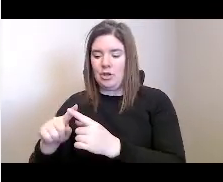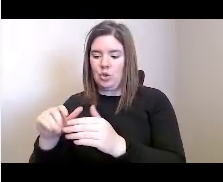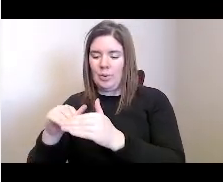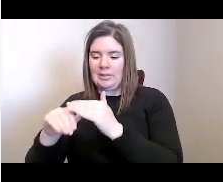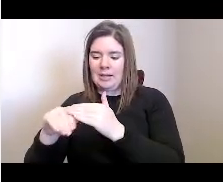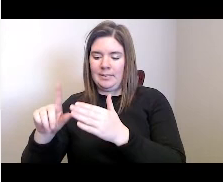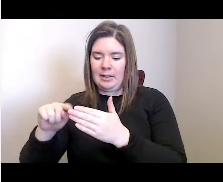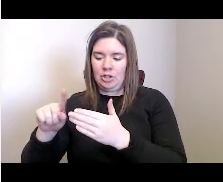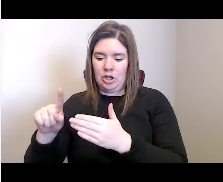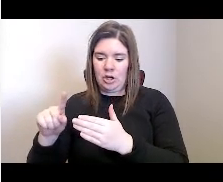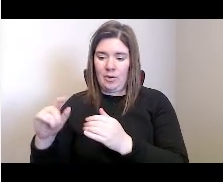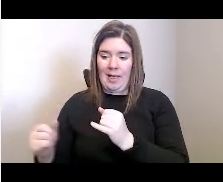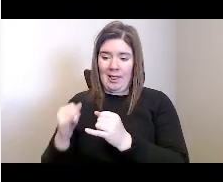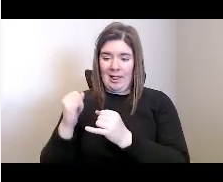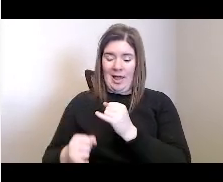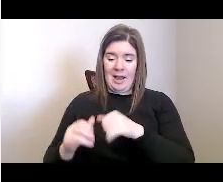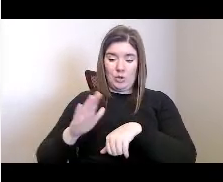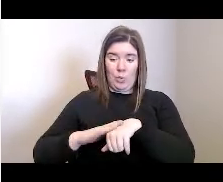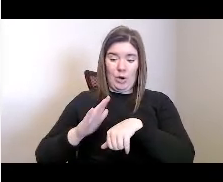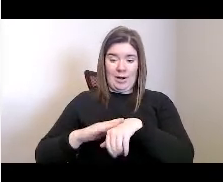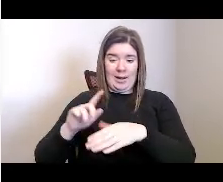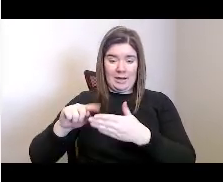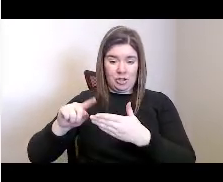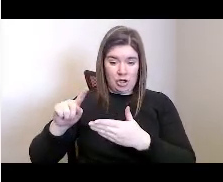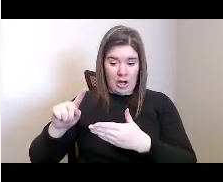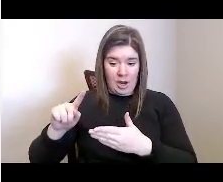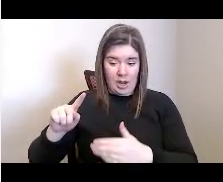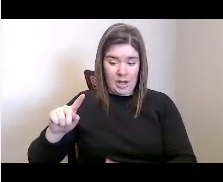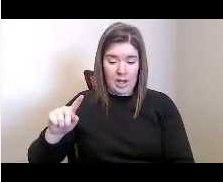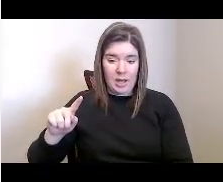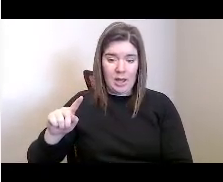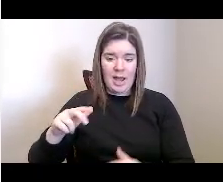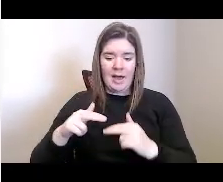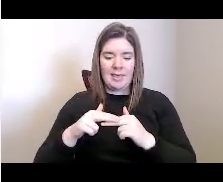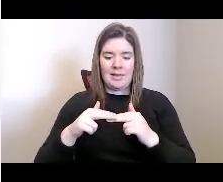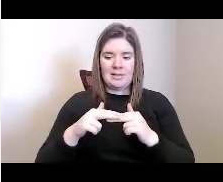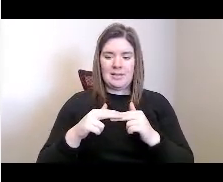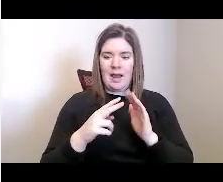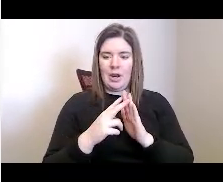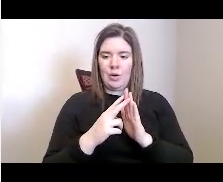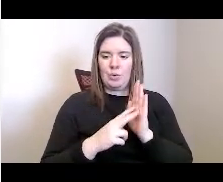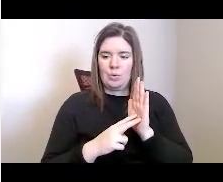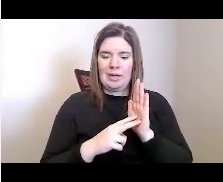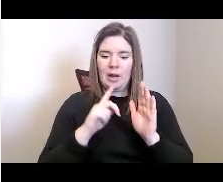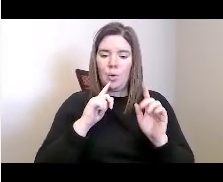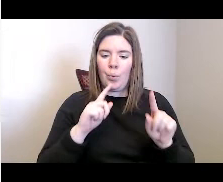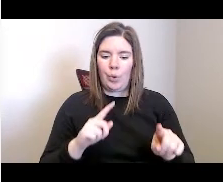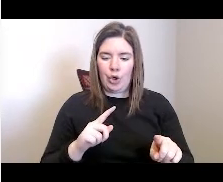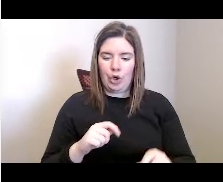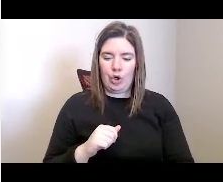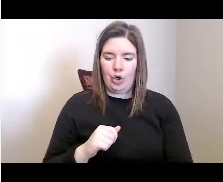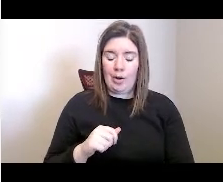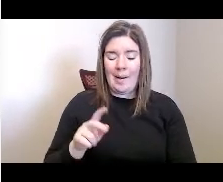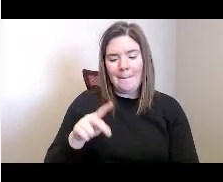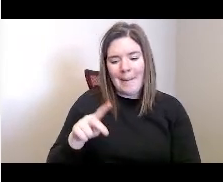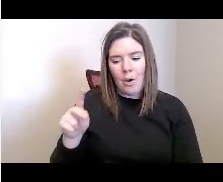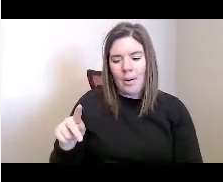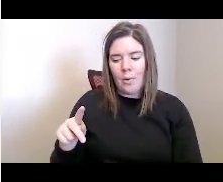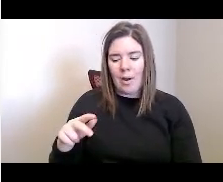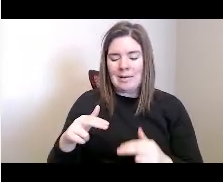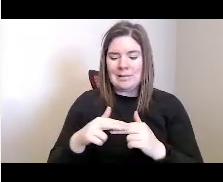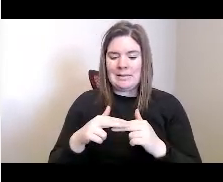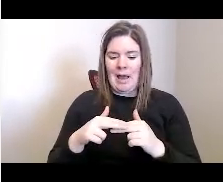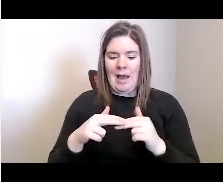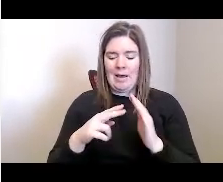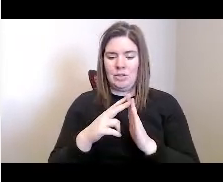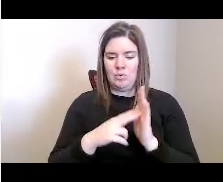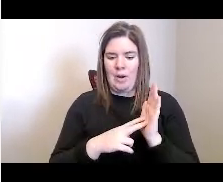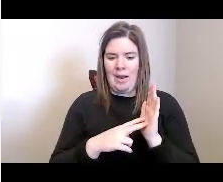a warning to check the slide reading order. Now PowerPoint slides are read from the bottom up,